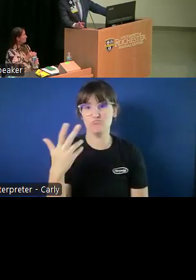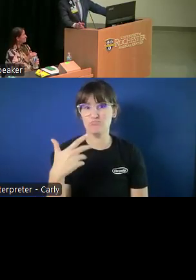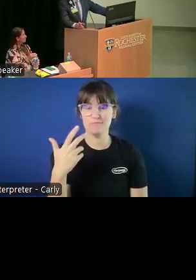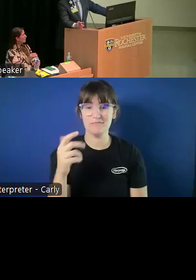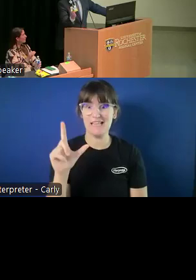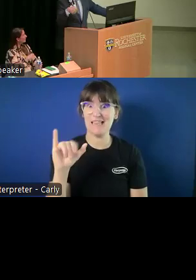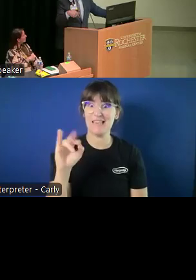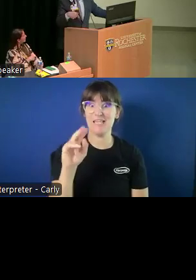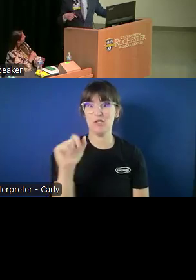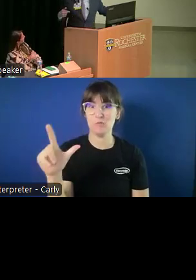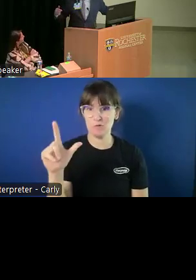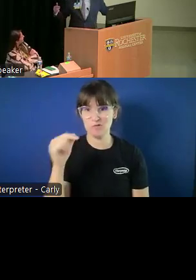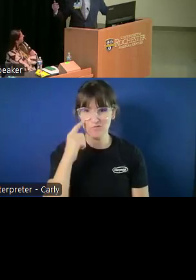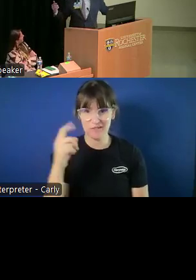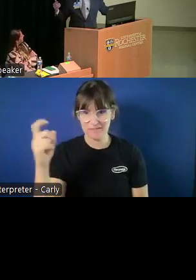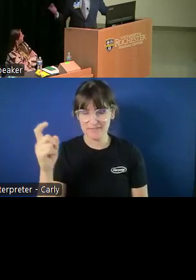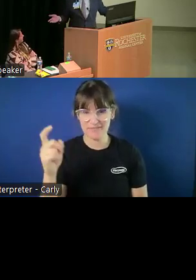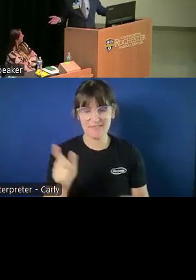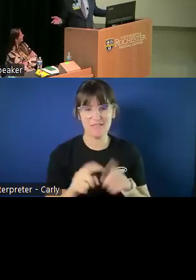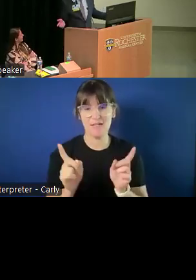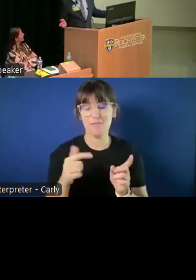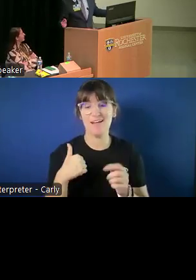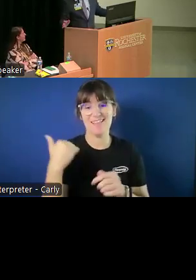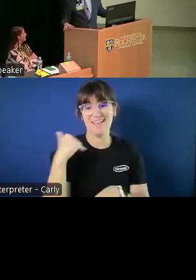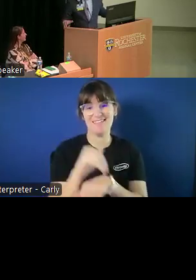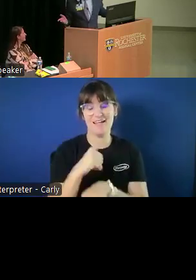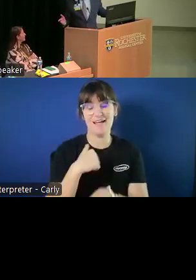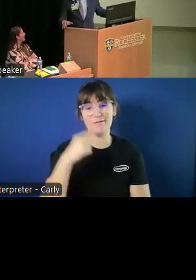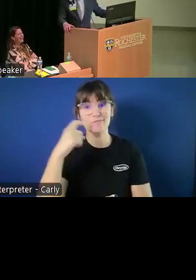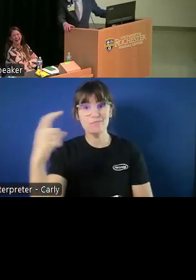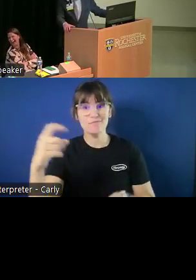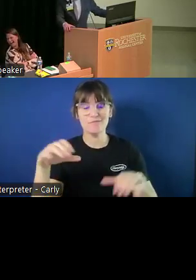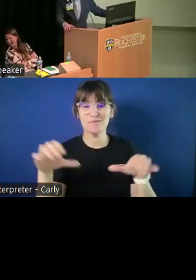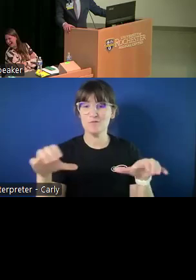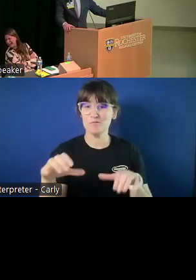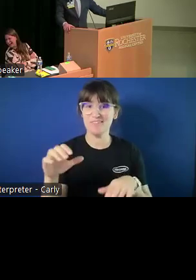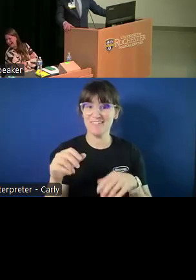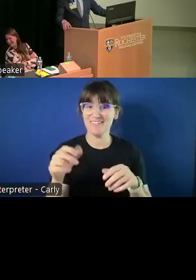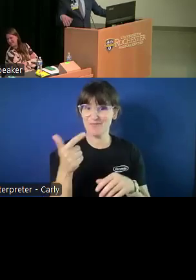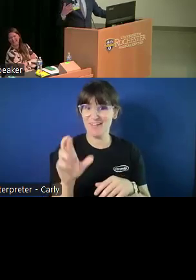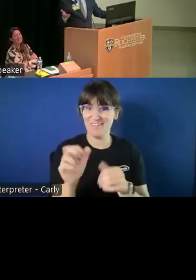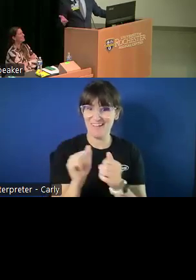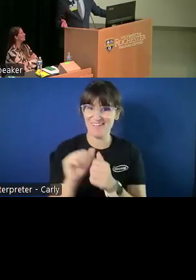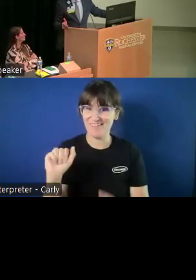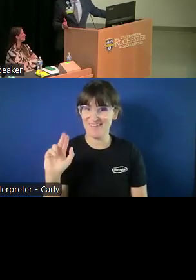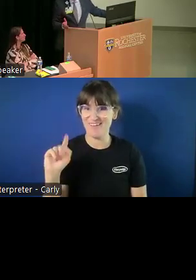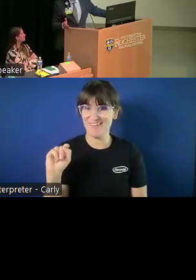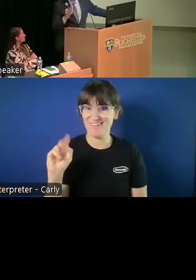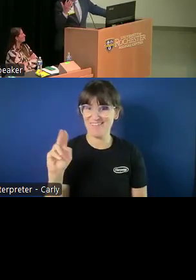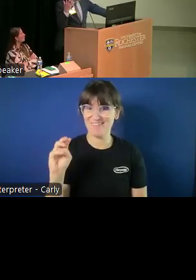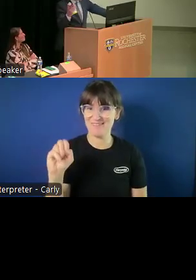dreams but I dreamt I was doing grand rounds with Autumn and it were outside for some reason it was